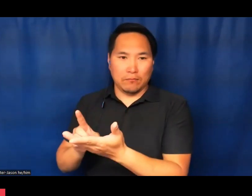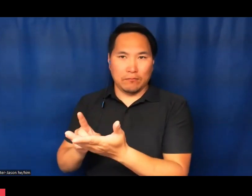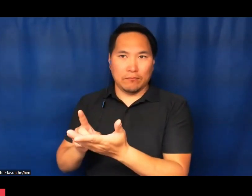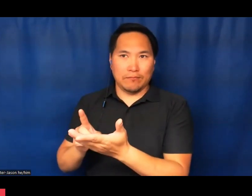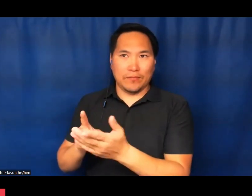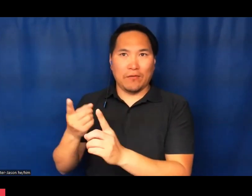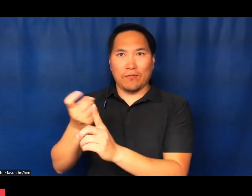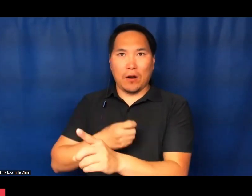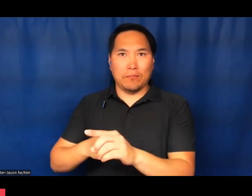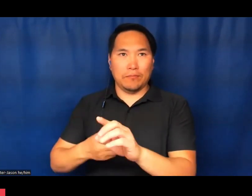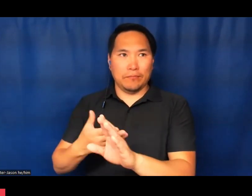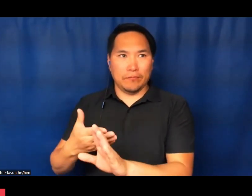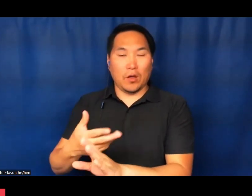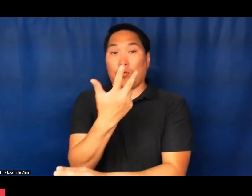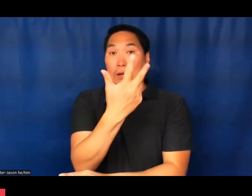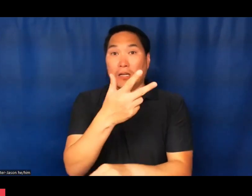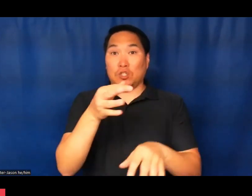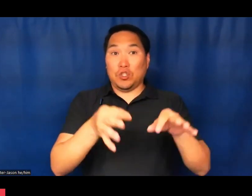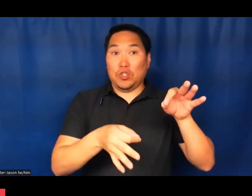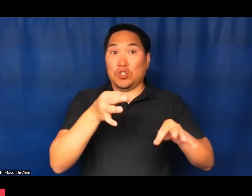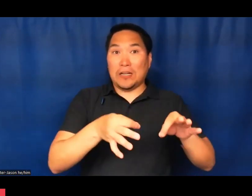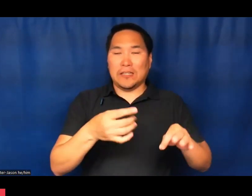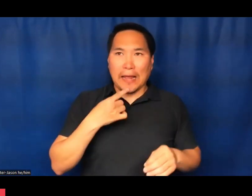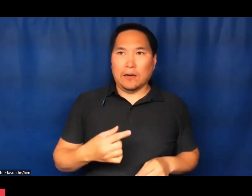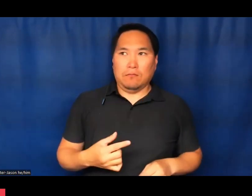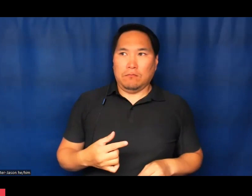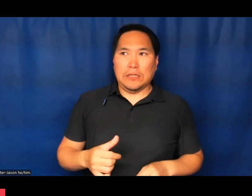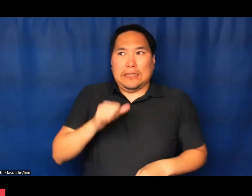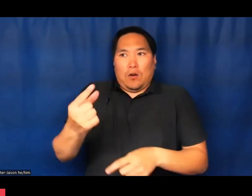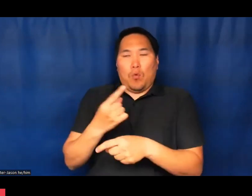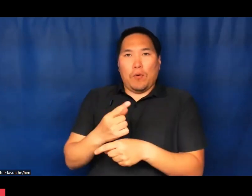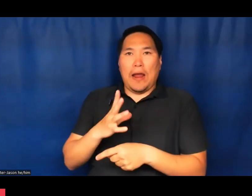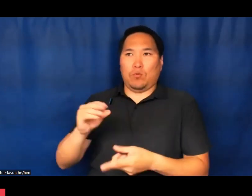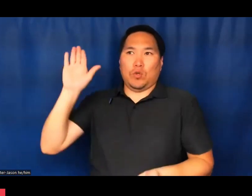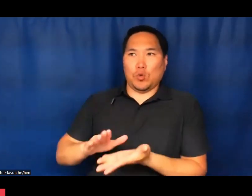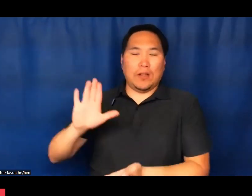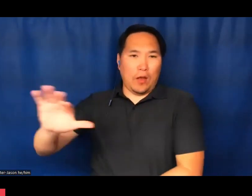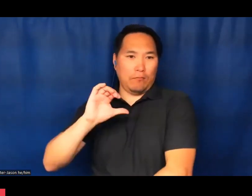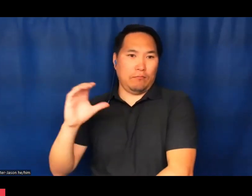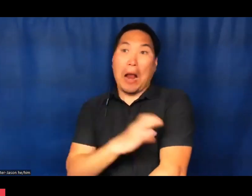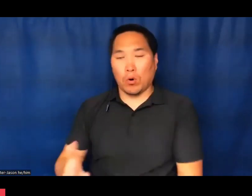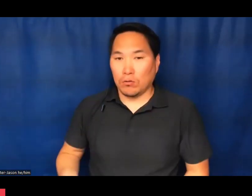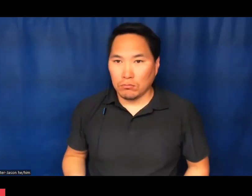the lower court, the 3 judge panel infamously dilute Black voter power.There were none of